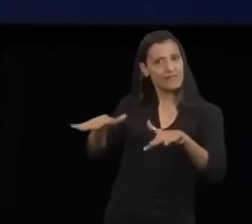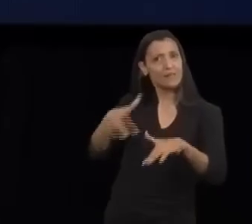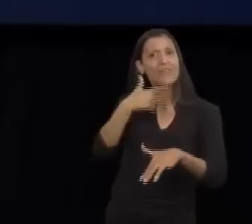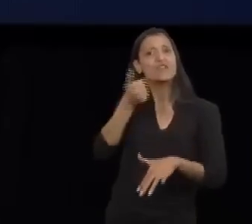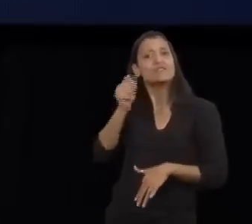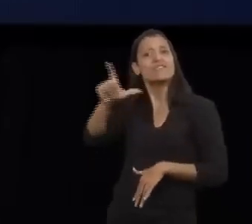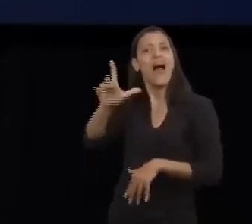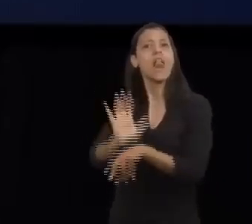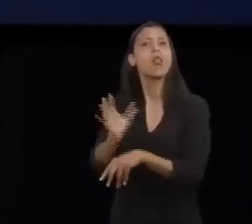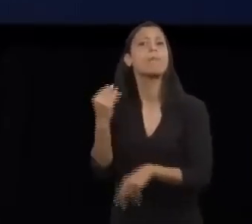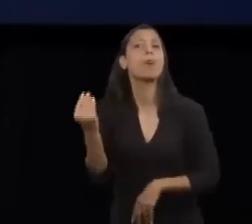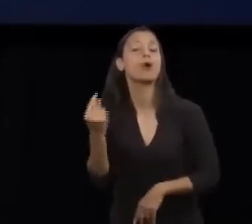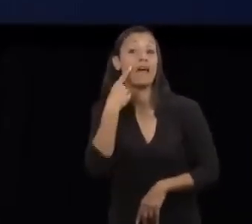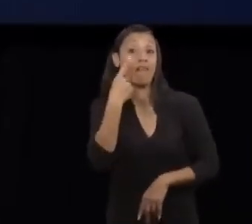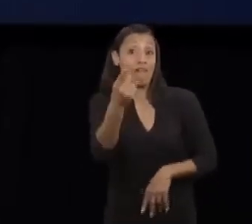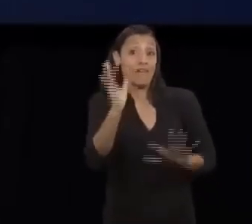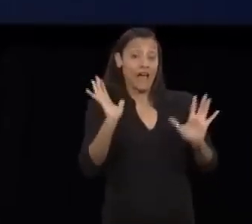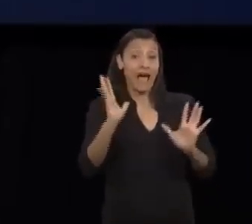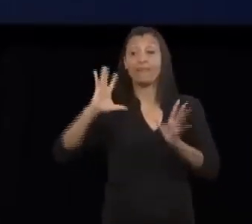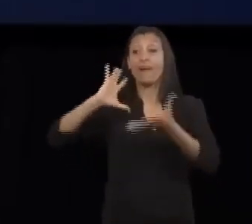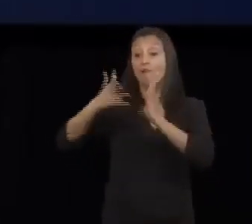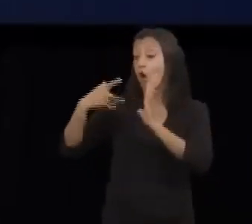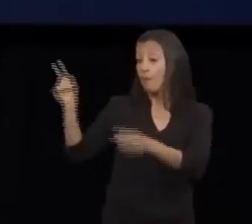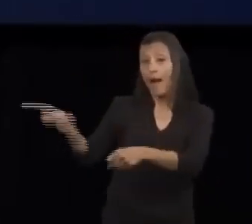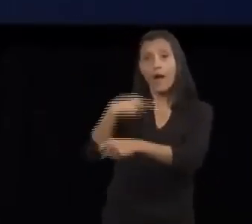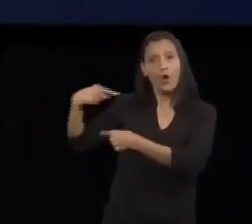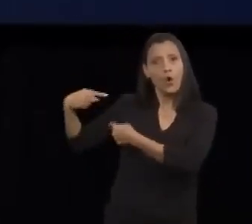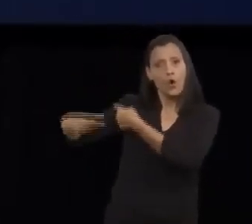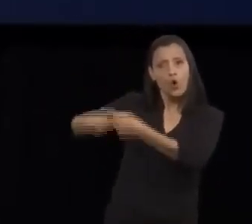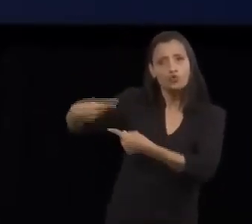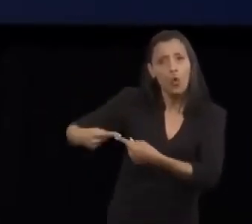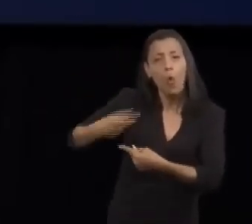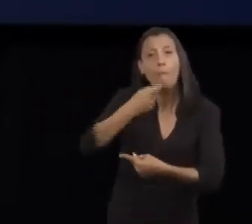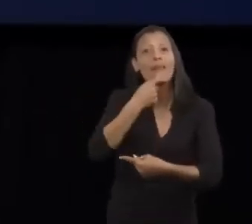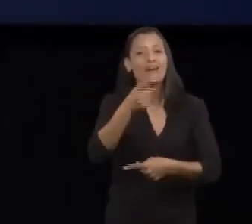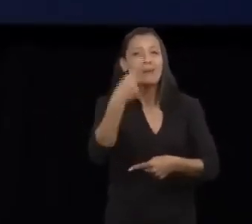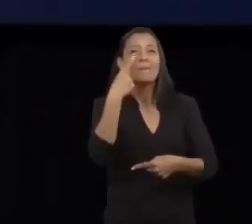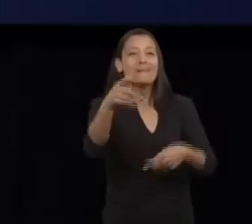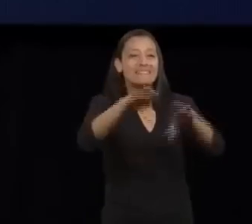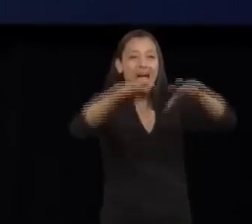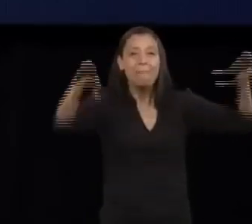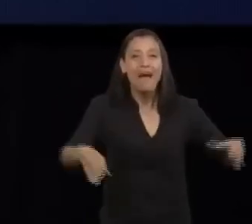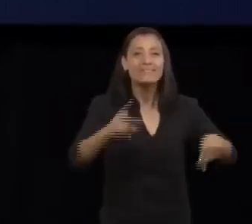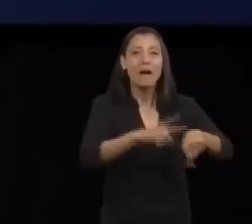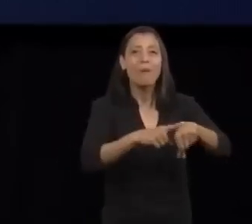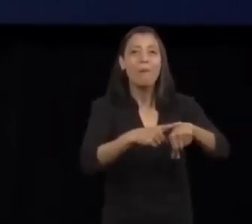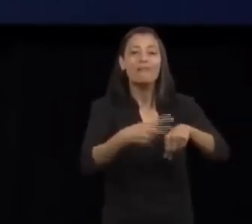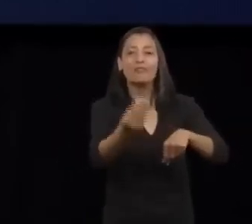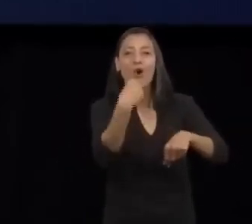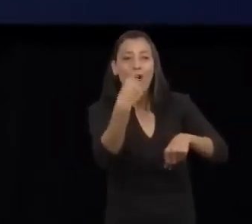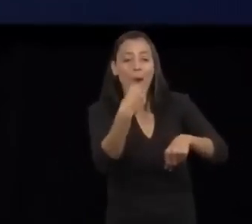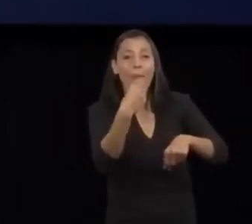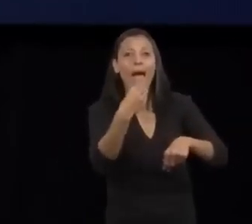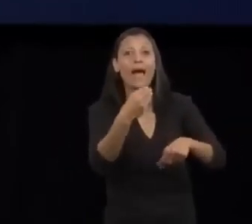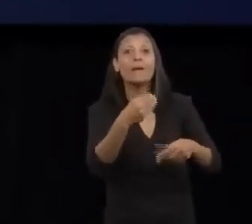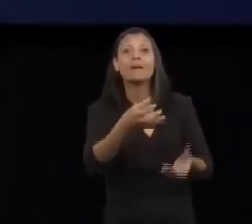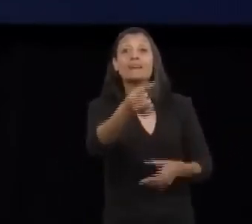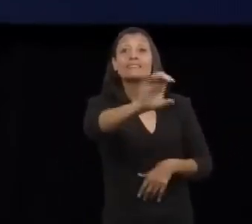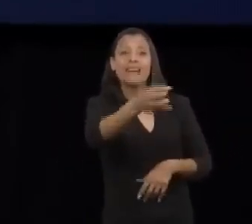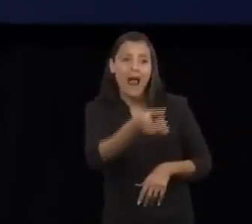the tradition of not passing the salero in the hand and that if the salt falls, it is bad luck.